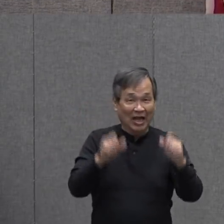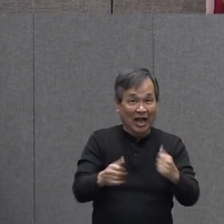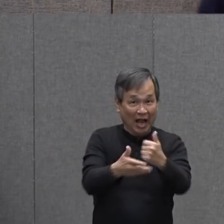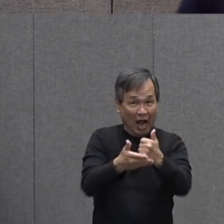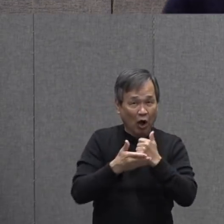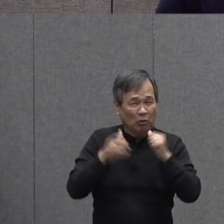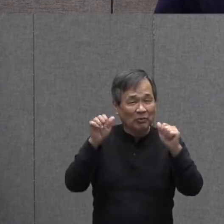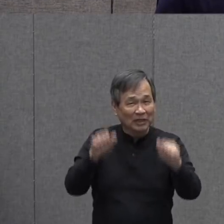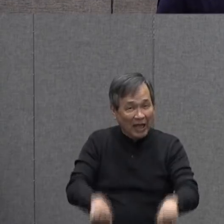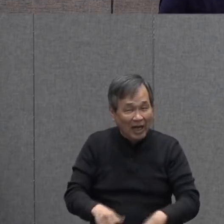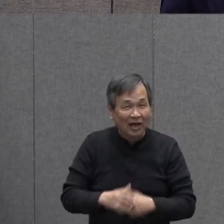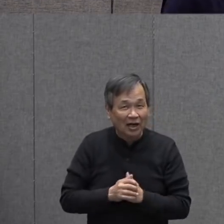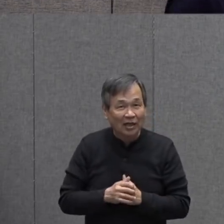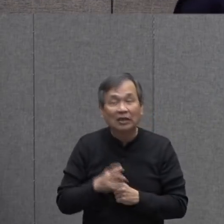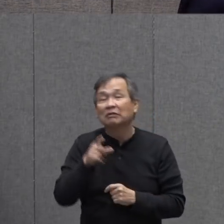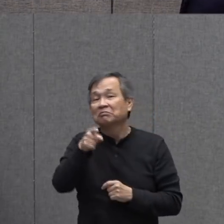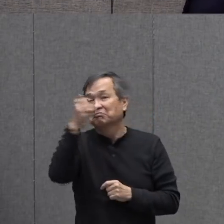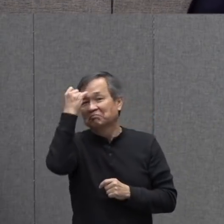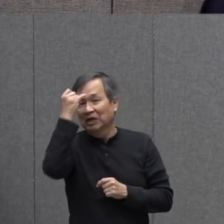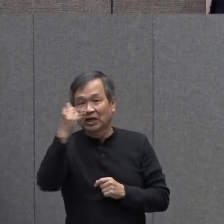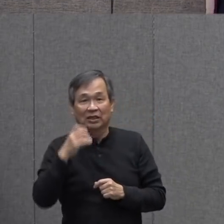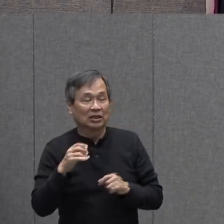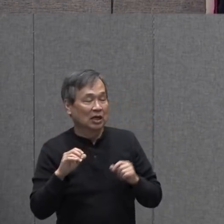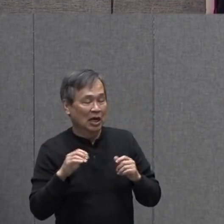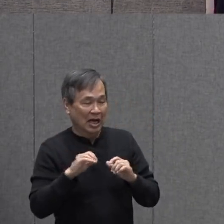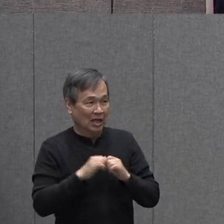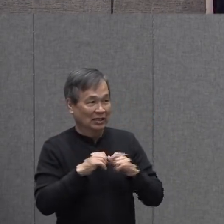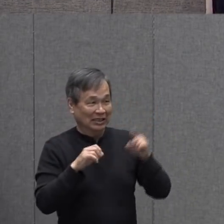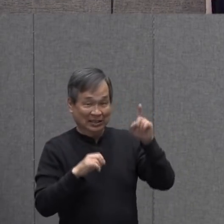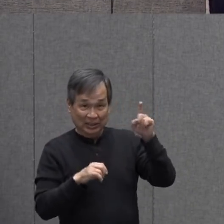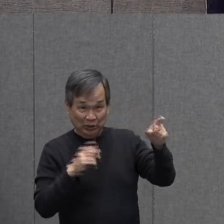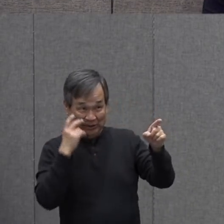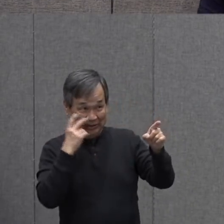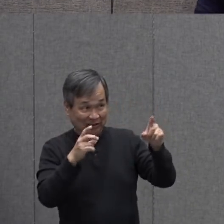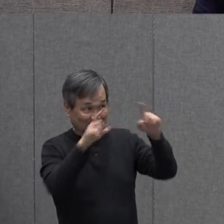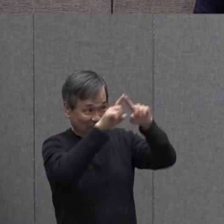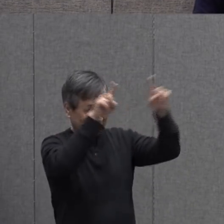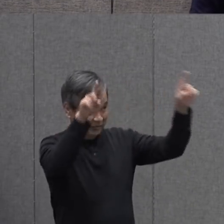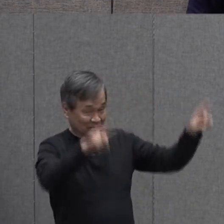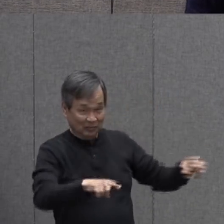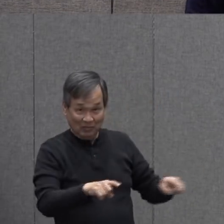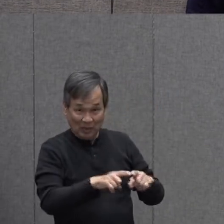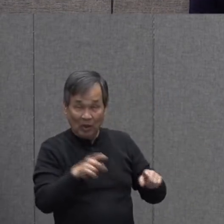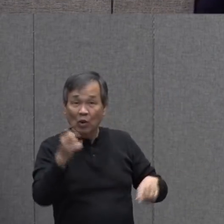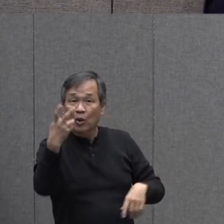And one thing that we can use to help us as we are building new things